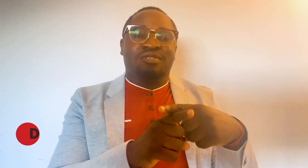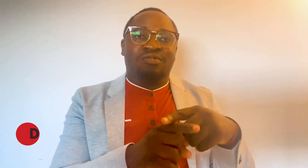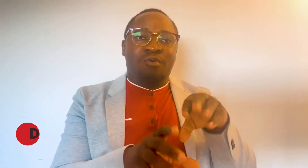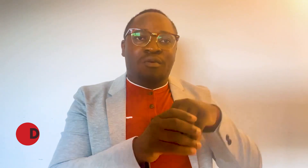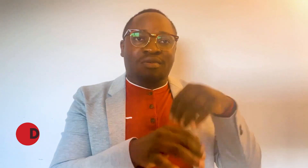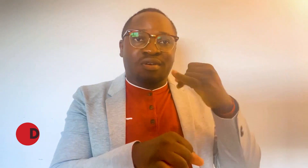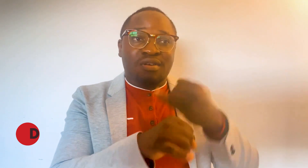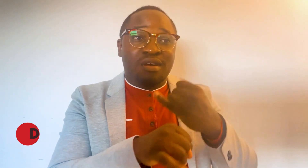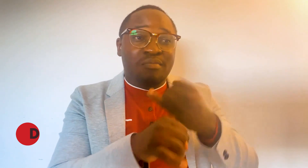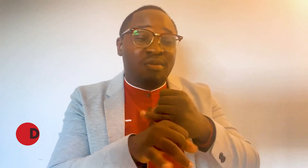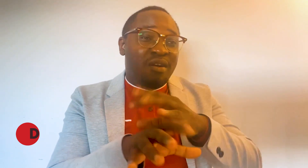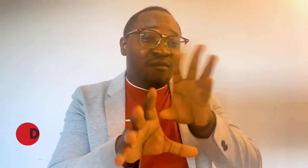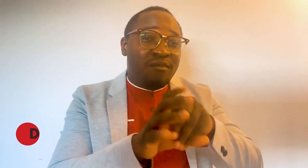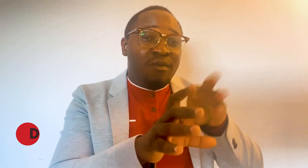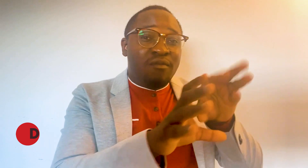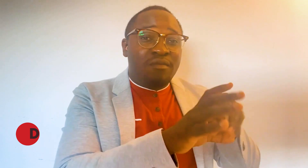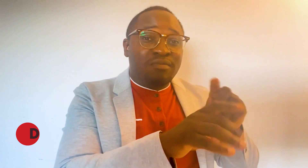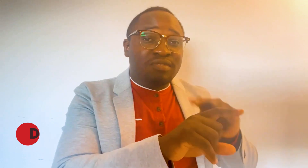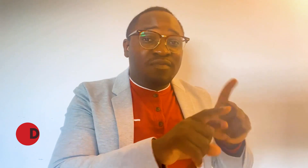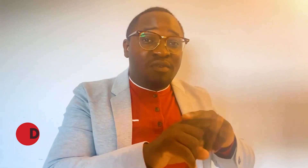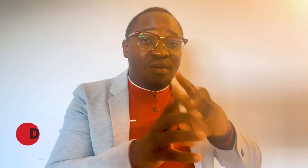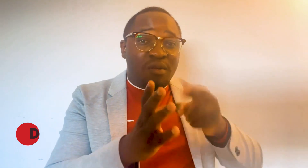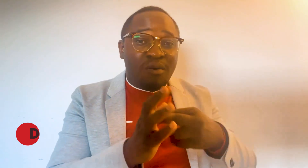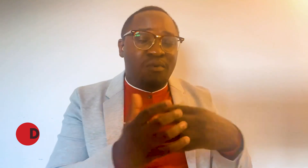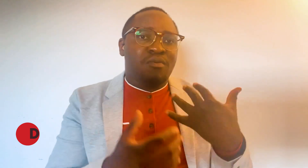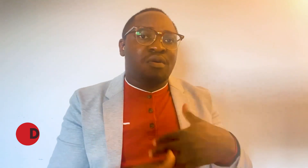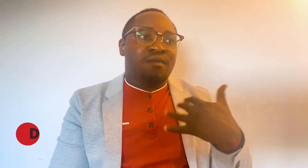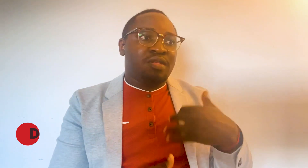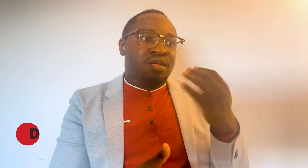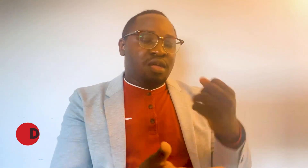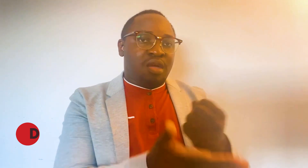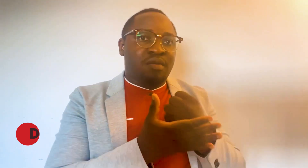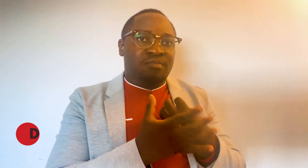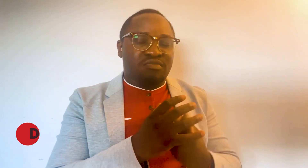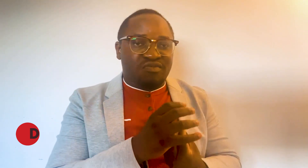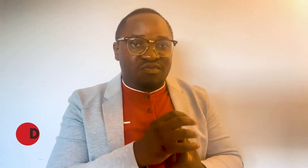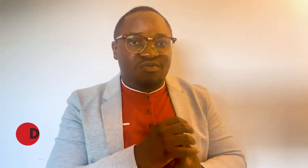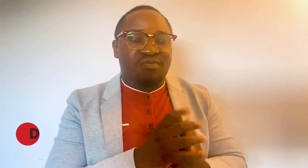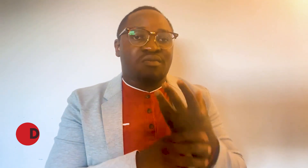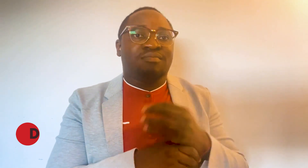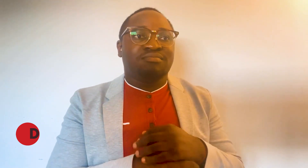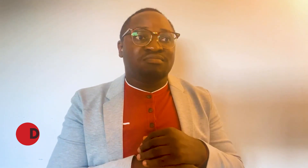I also took on different roles on campus and that helped me grow significantly.